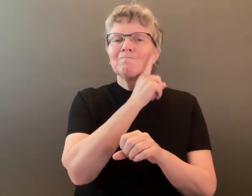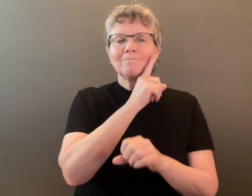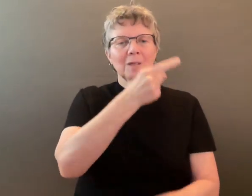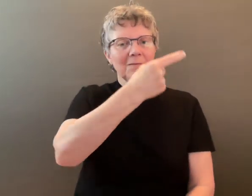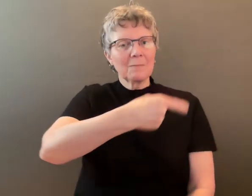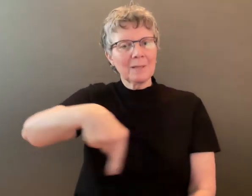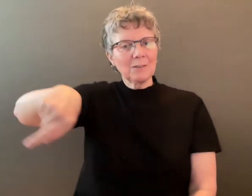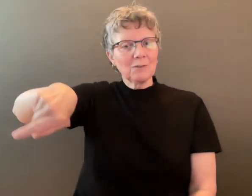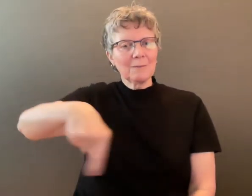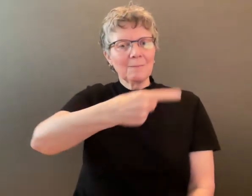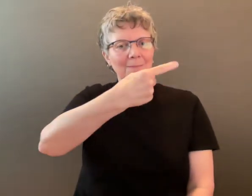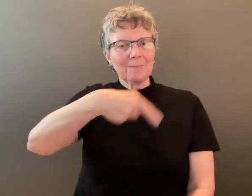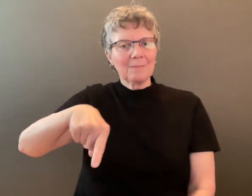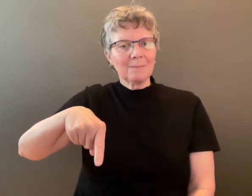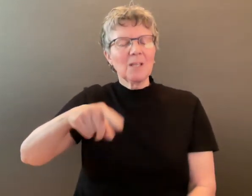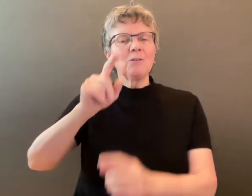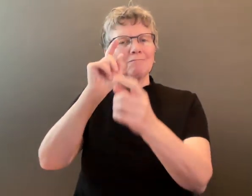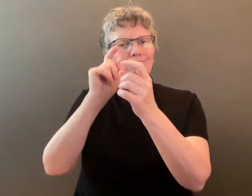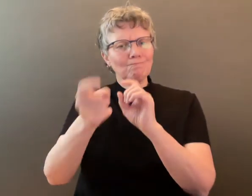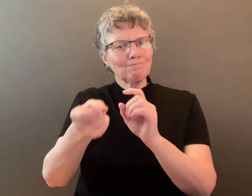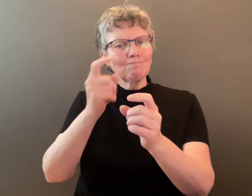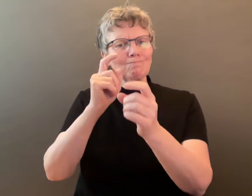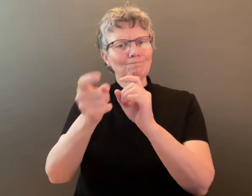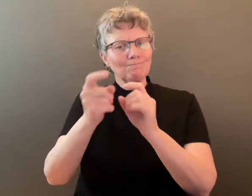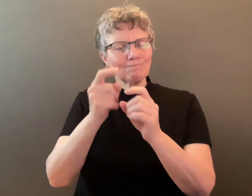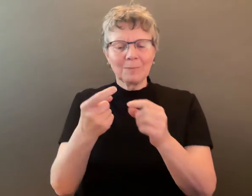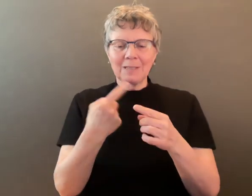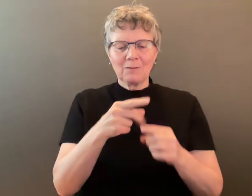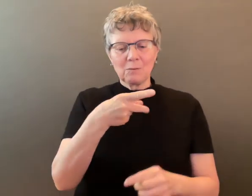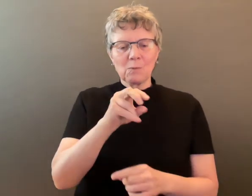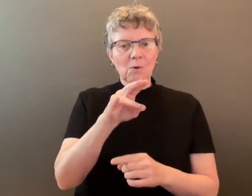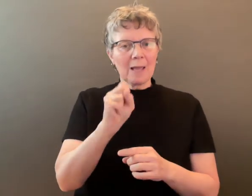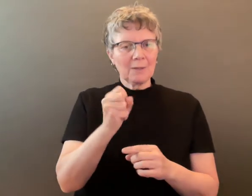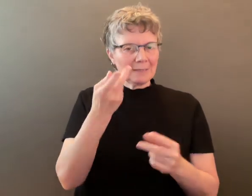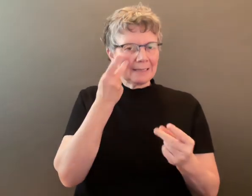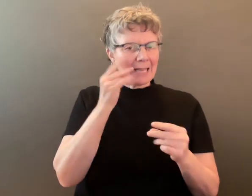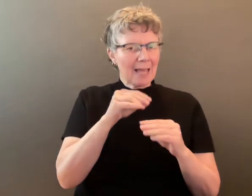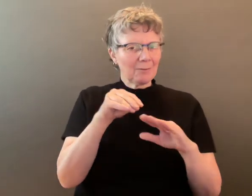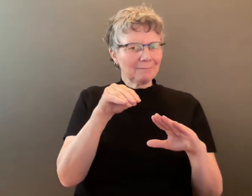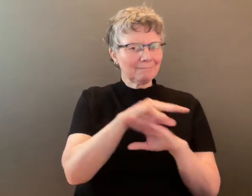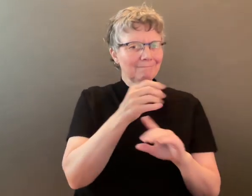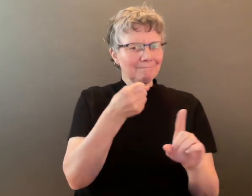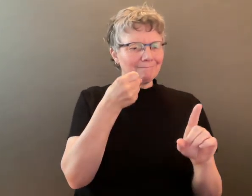to play around with certain parameters and watch the changes happen to a pendulum in real time,